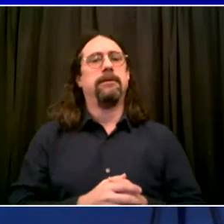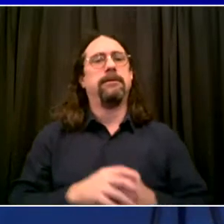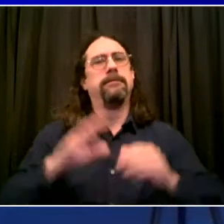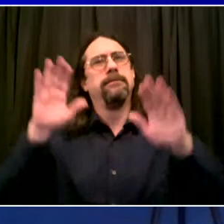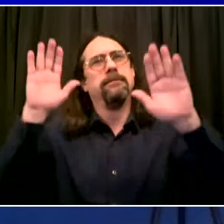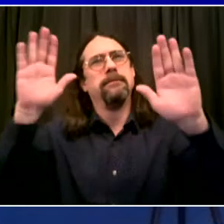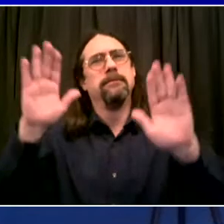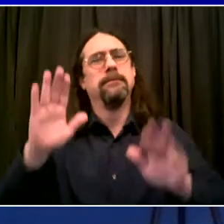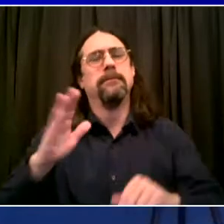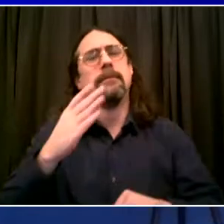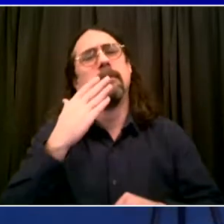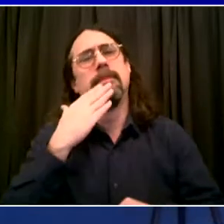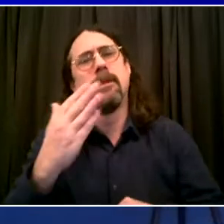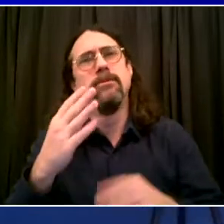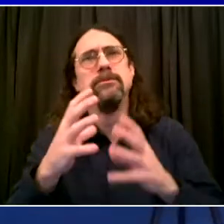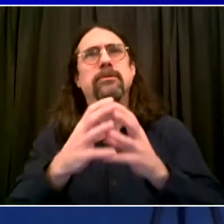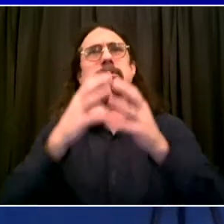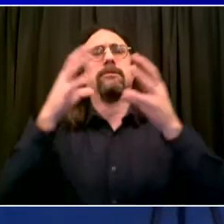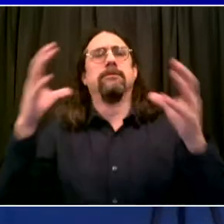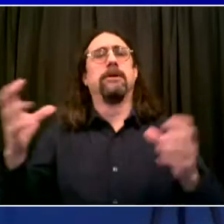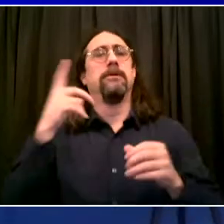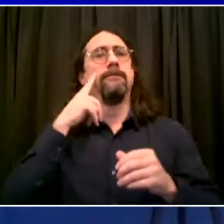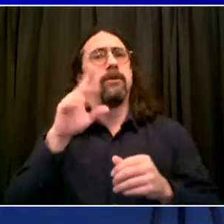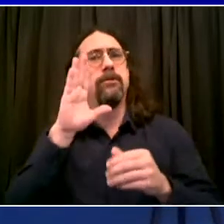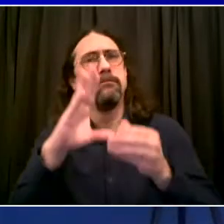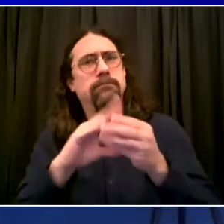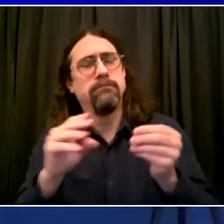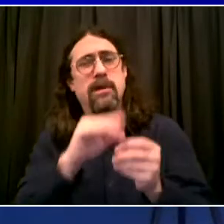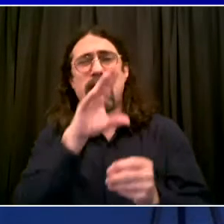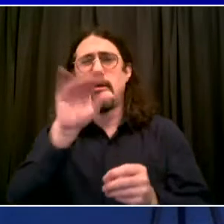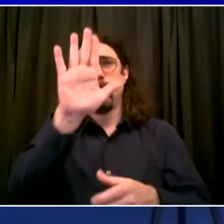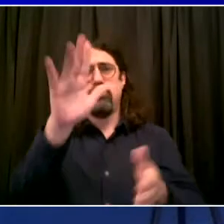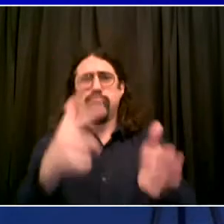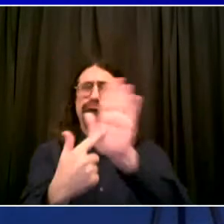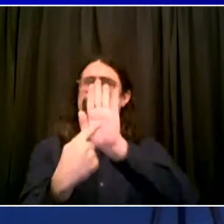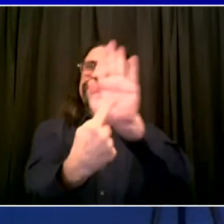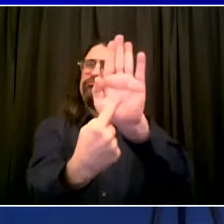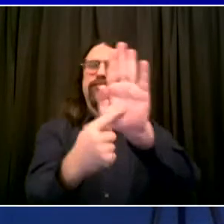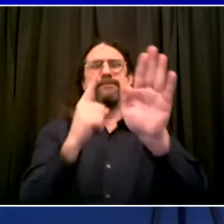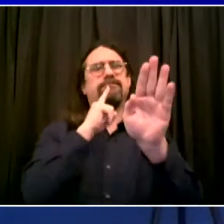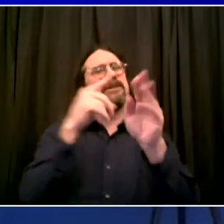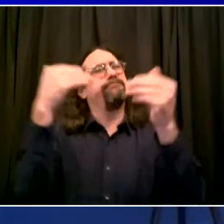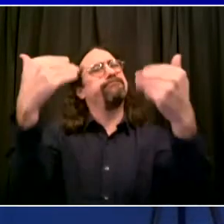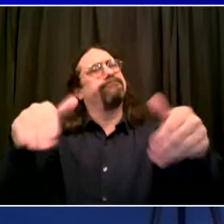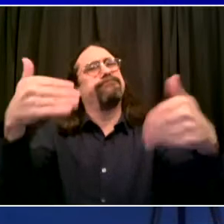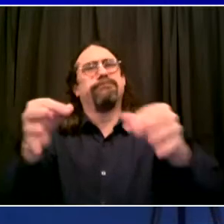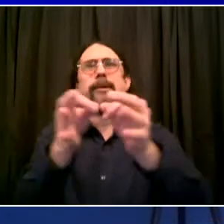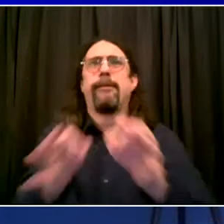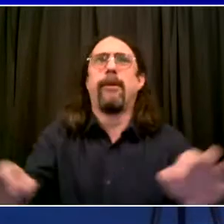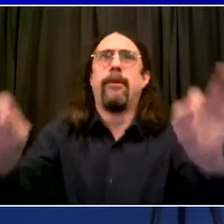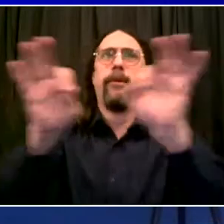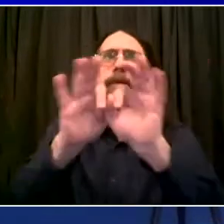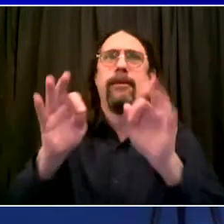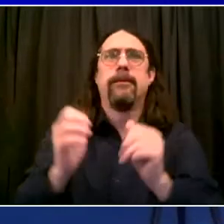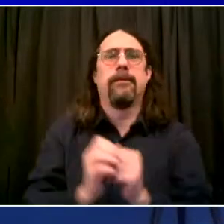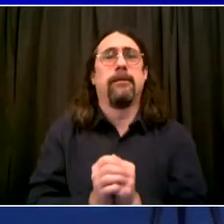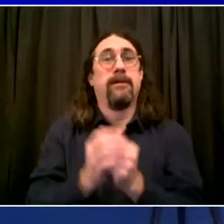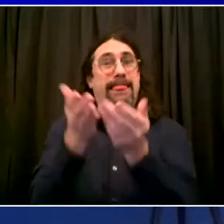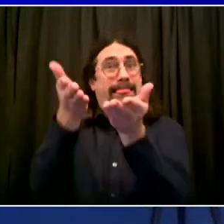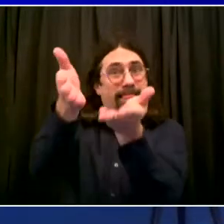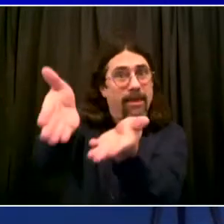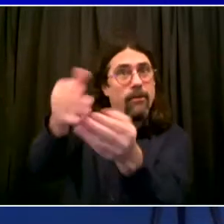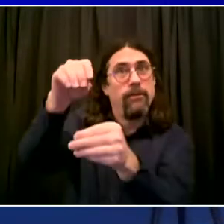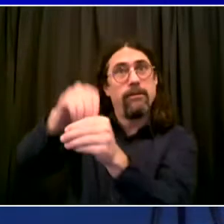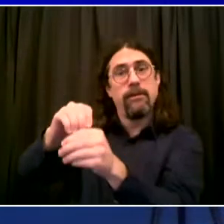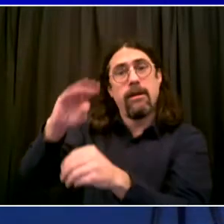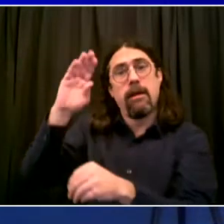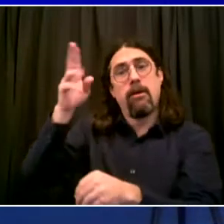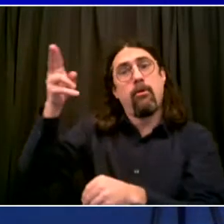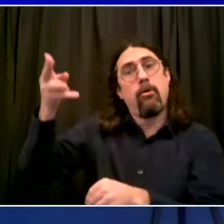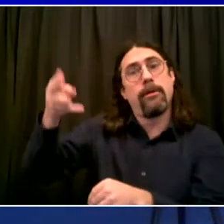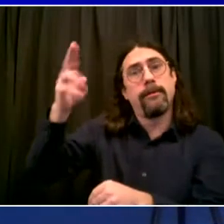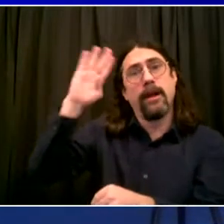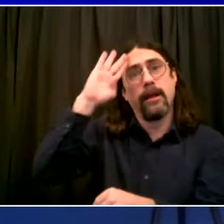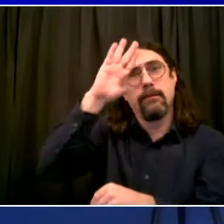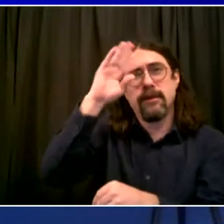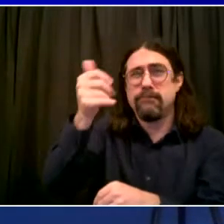ALL AS OF YET.